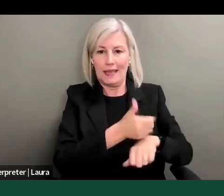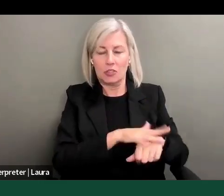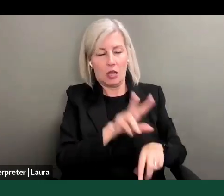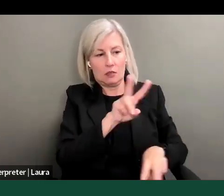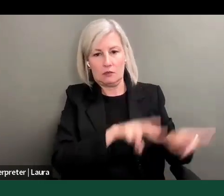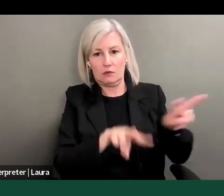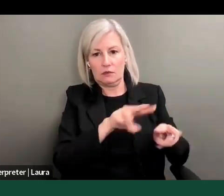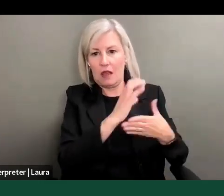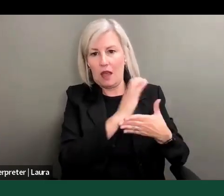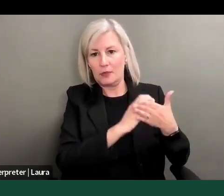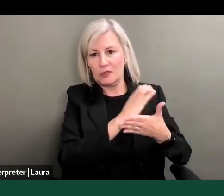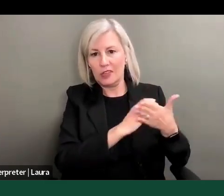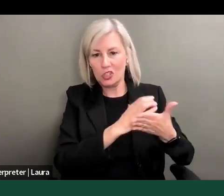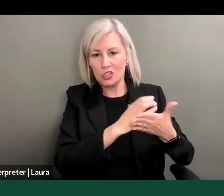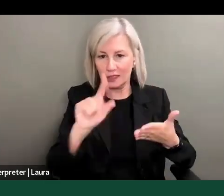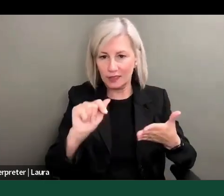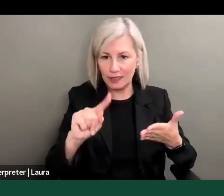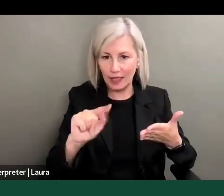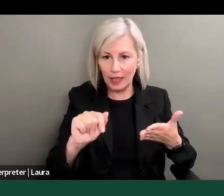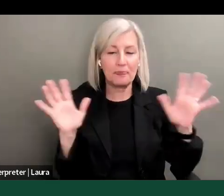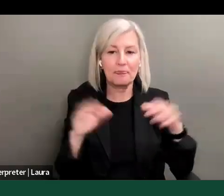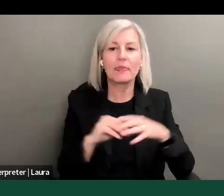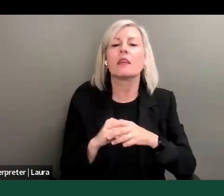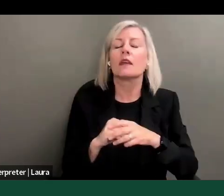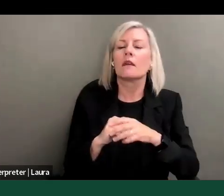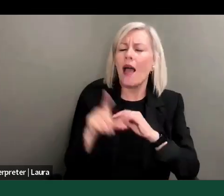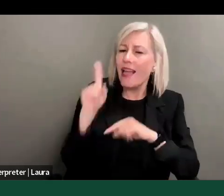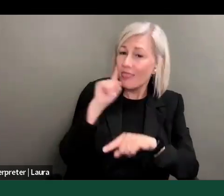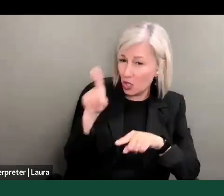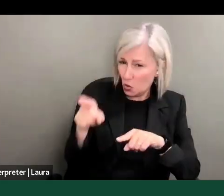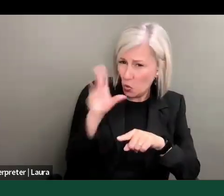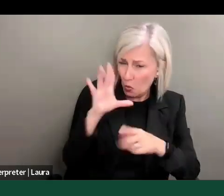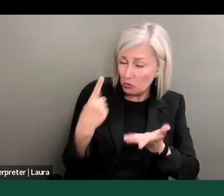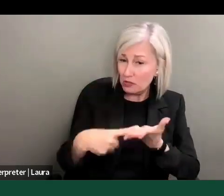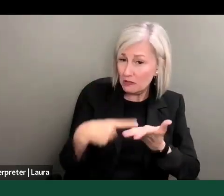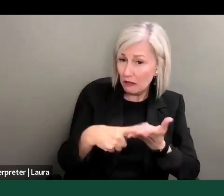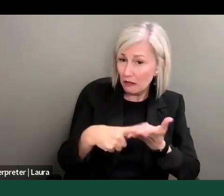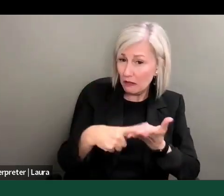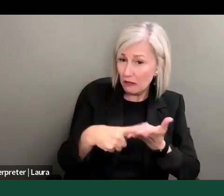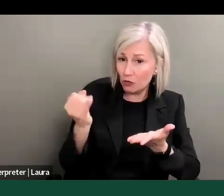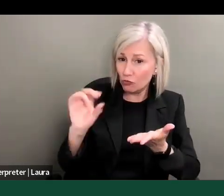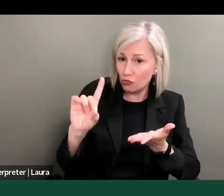that's collected. I think Jordan, you're going to talk about some of those challenges and some opportunities.